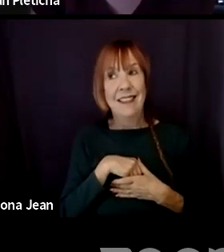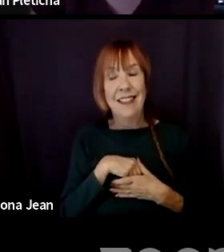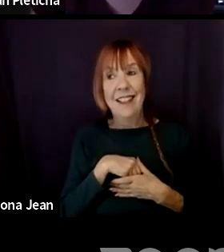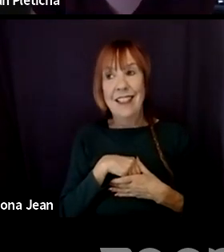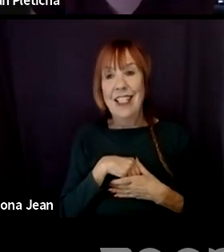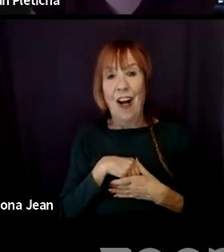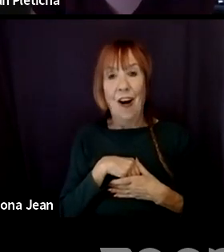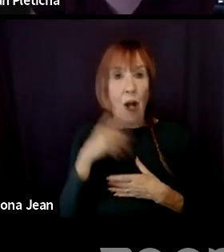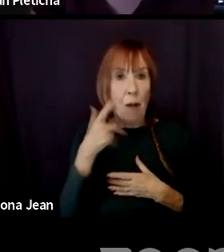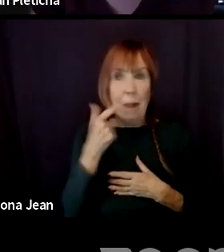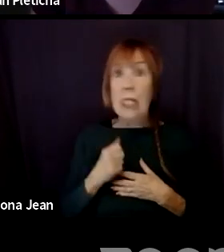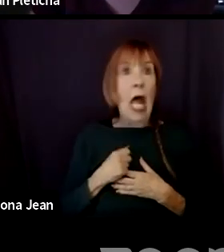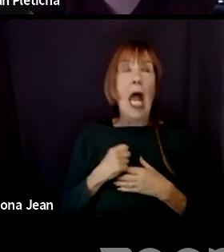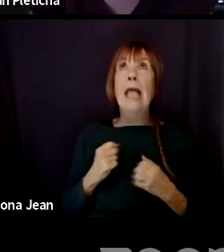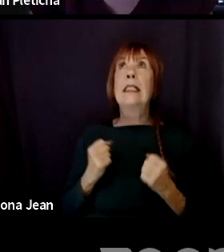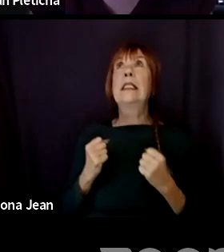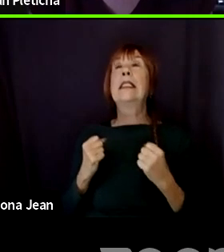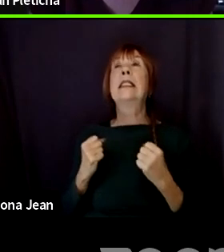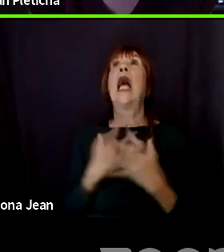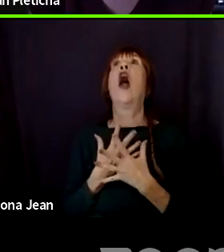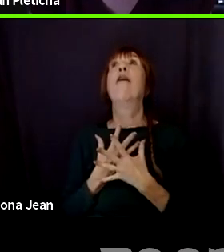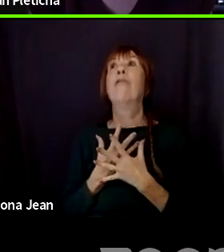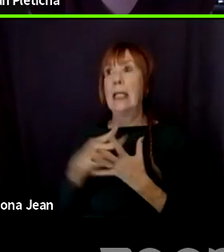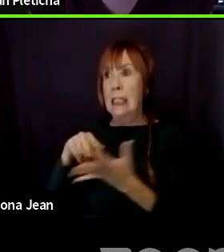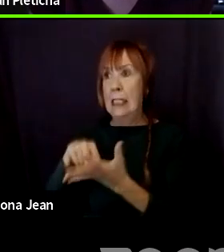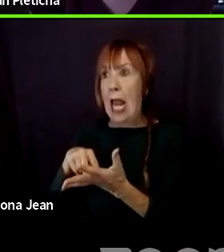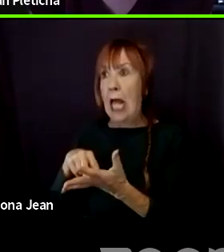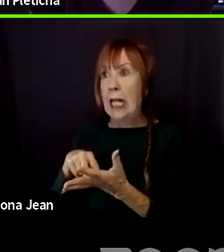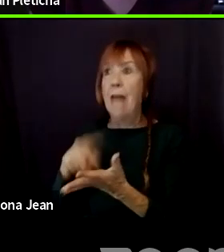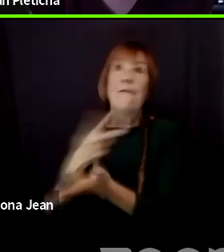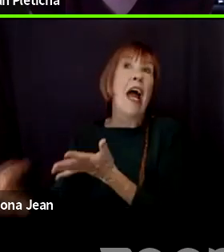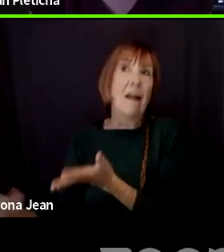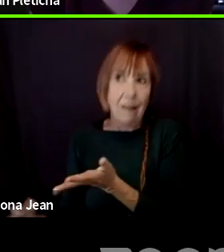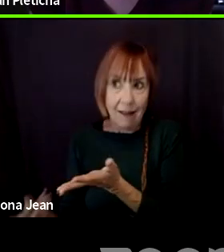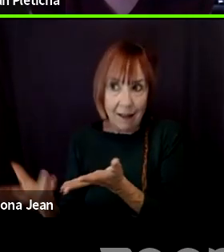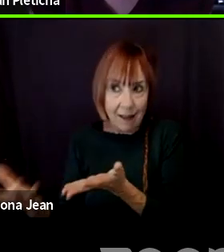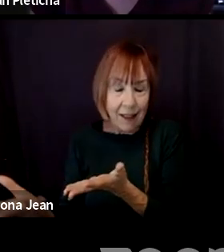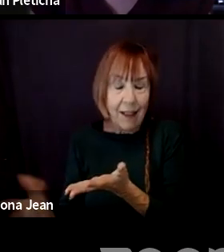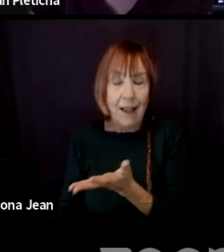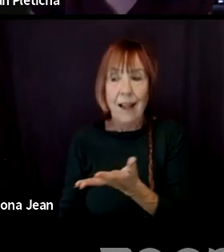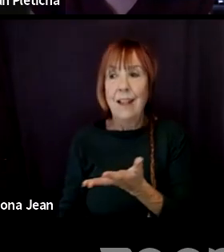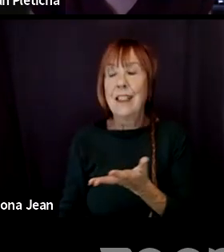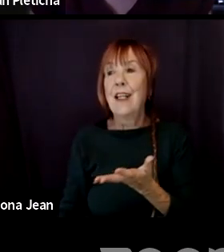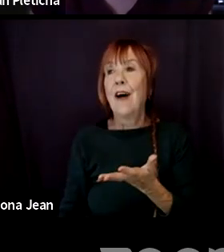of your ego. And so, then you get to bring that to the page,